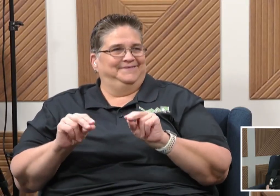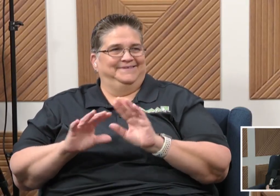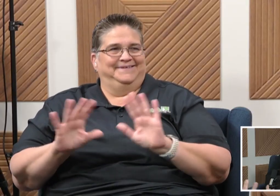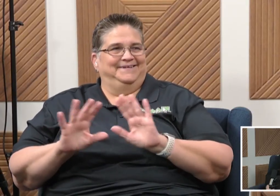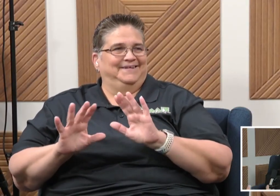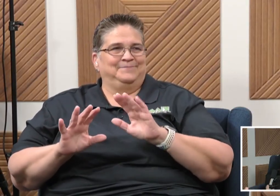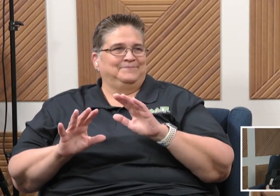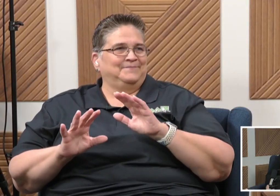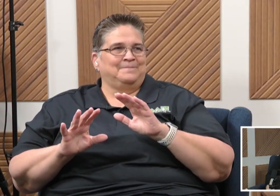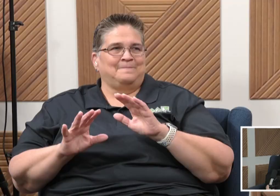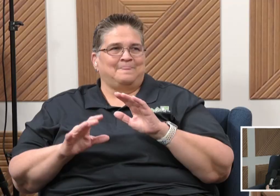It's just making things worse.